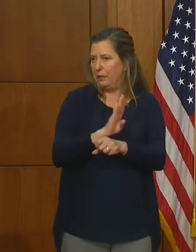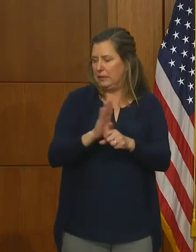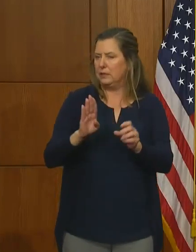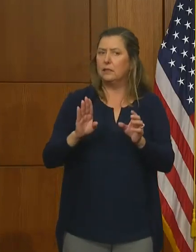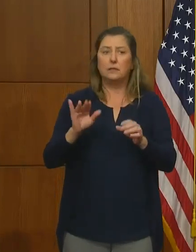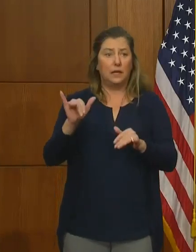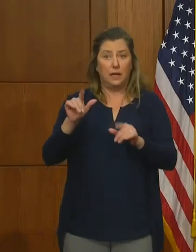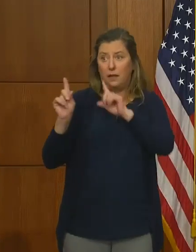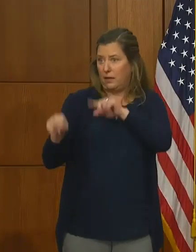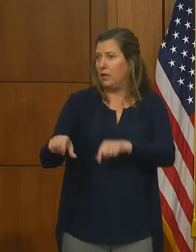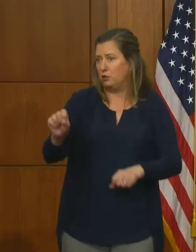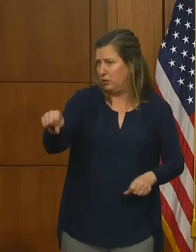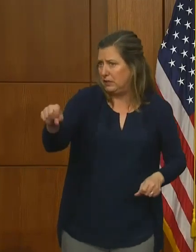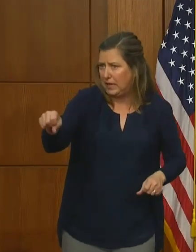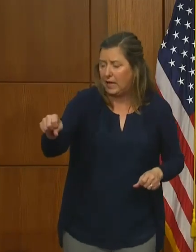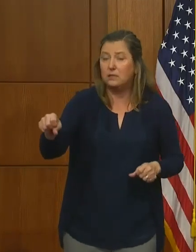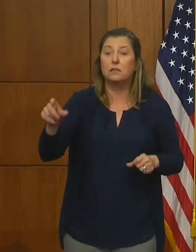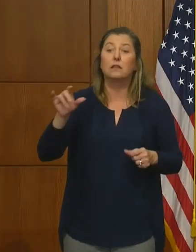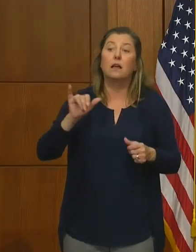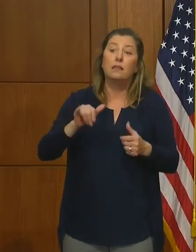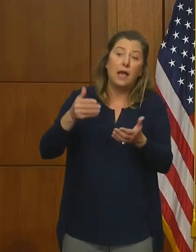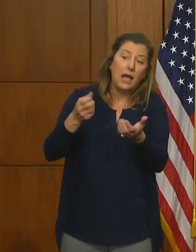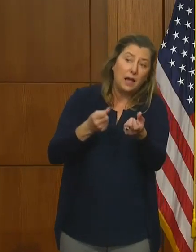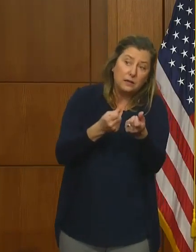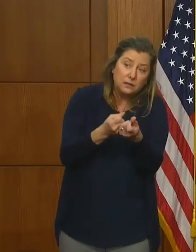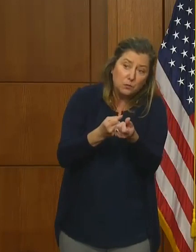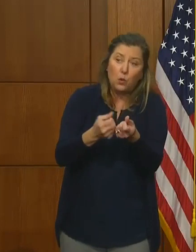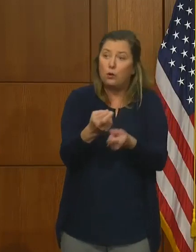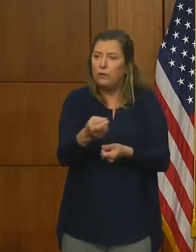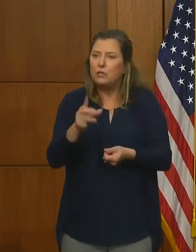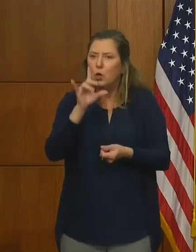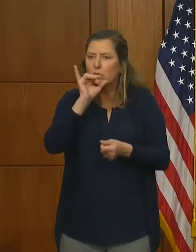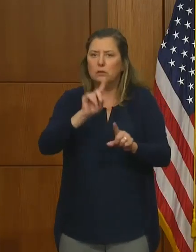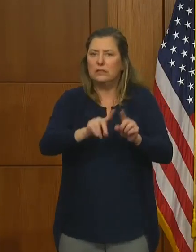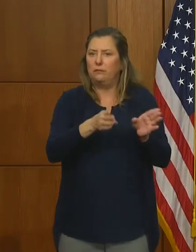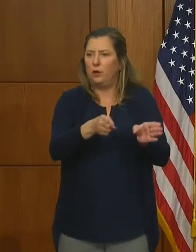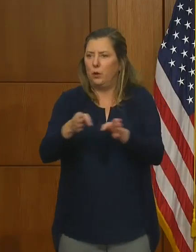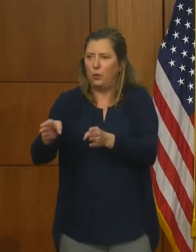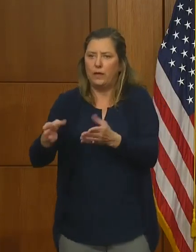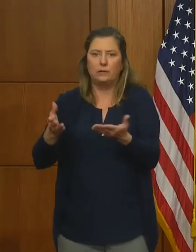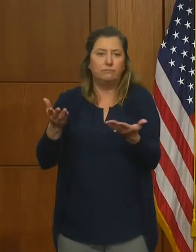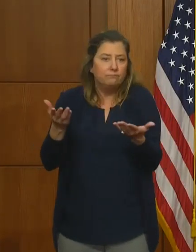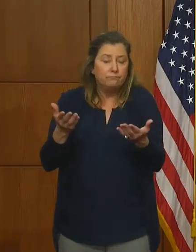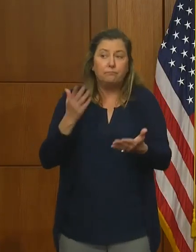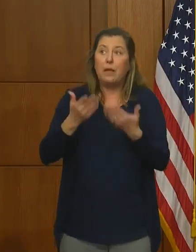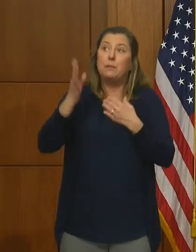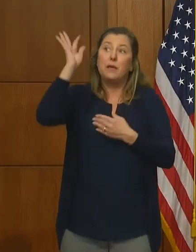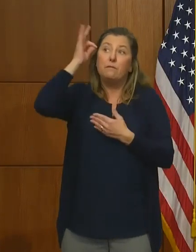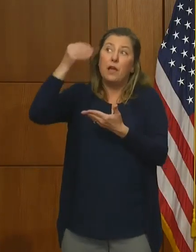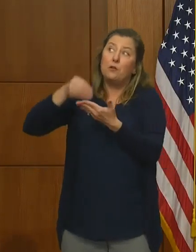HEALTH CRISIS IN THE SMALL BUSINESS. AND THE ANSWER THAT IS CERTAINLY YES AND THAT CAN